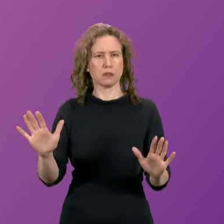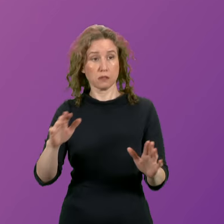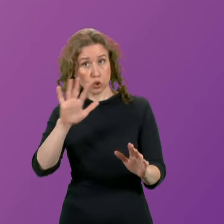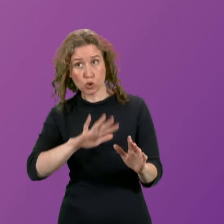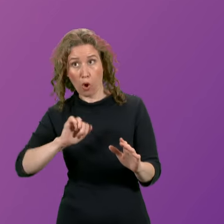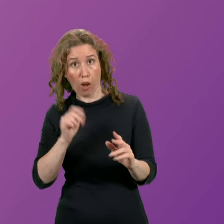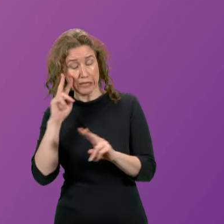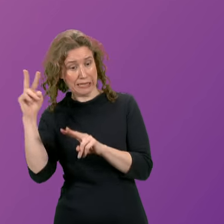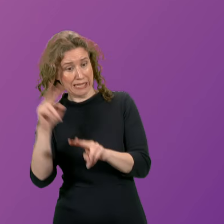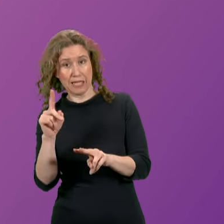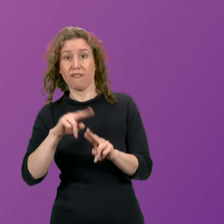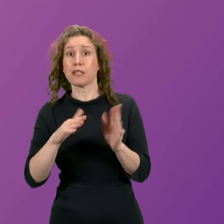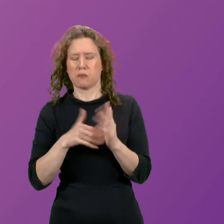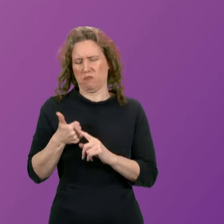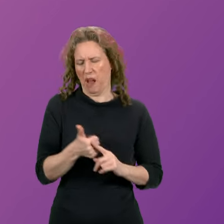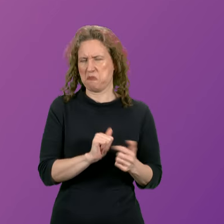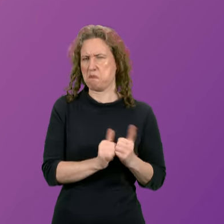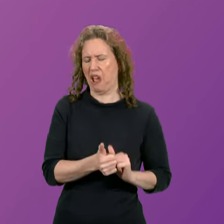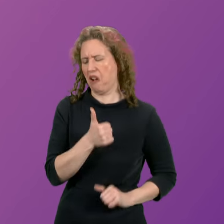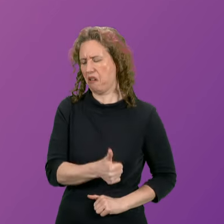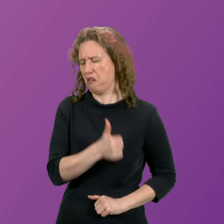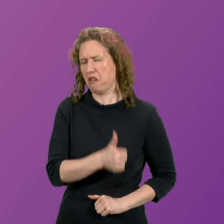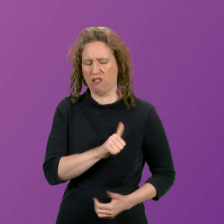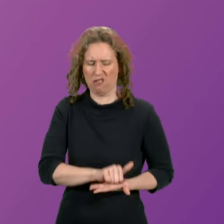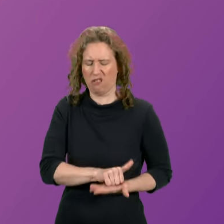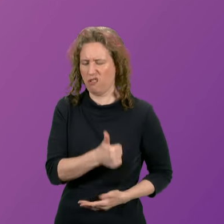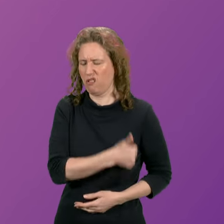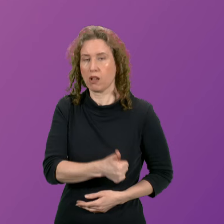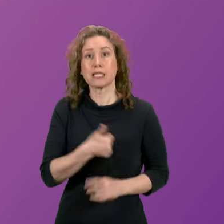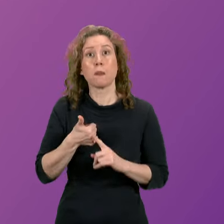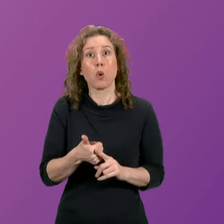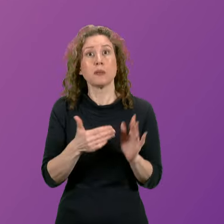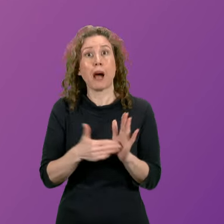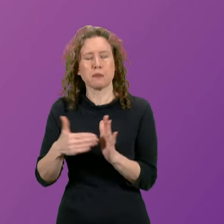First Minister who backs his pals. He is supporting Michael Matheson as a friend